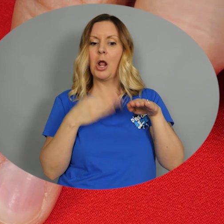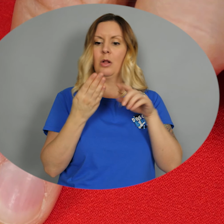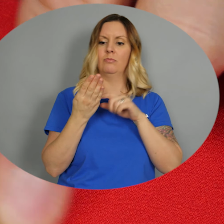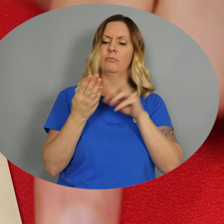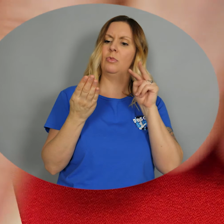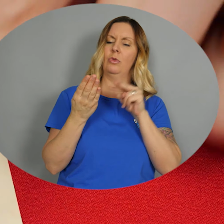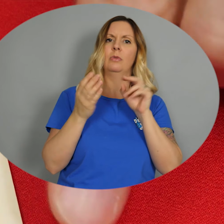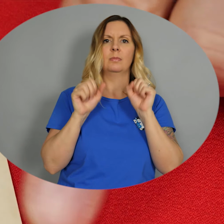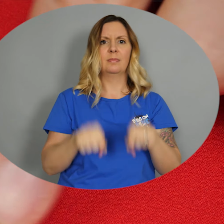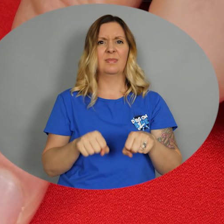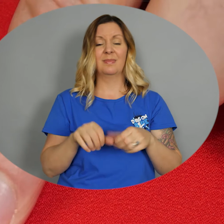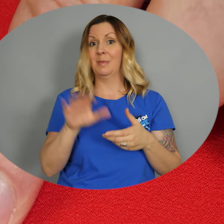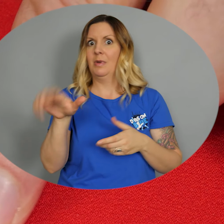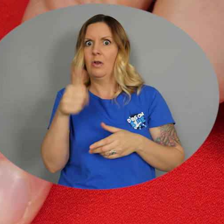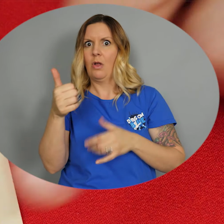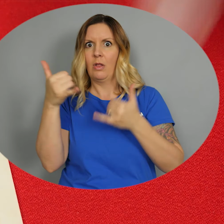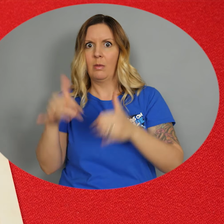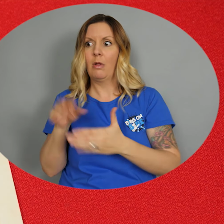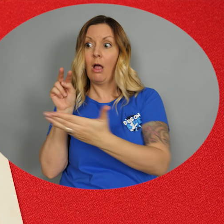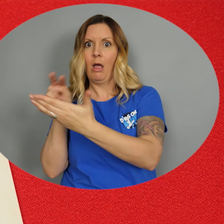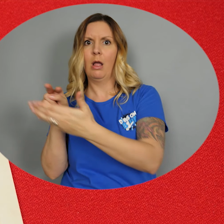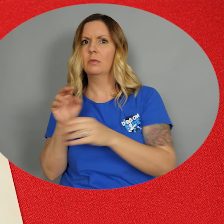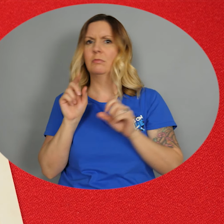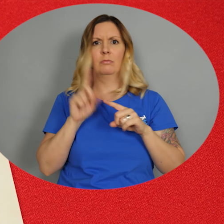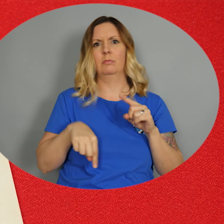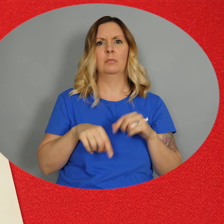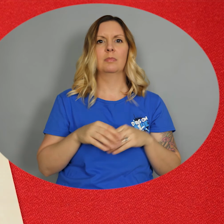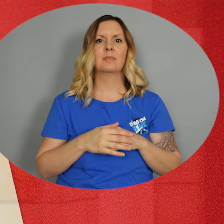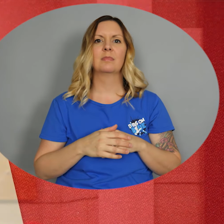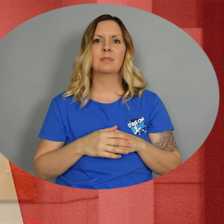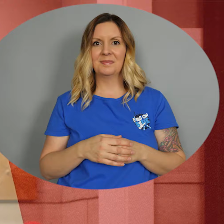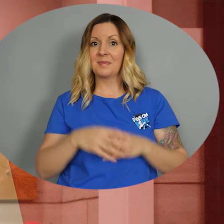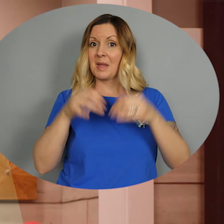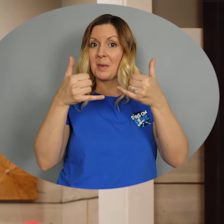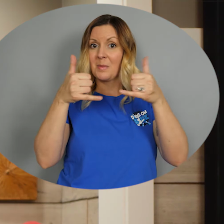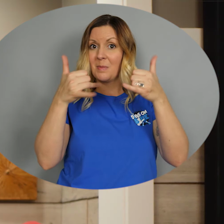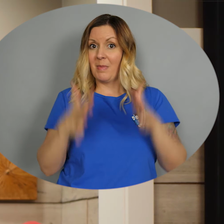at any time during the game, but you may never look at another players. With that understood,